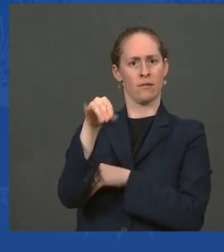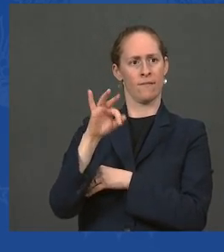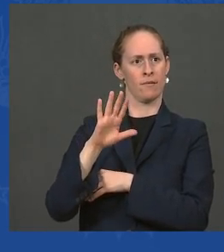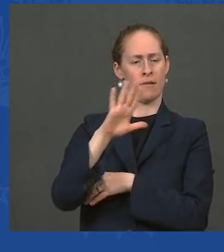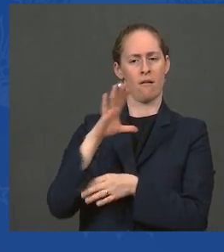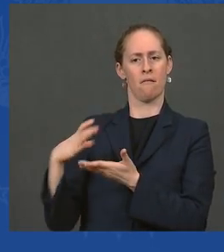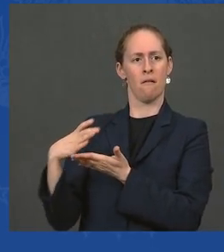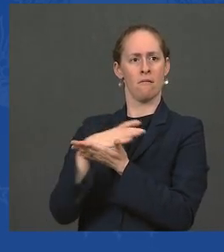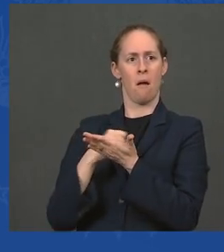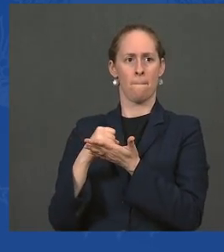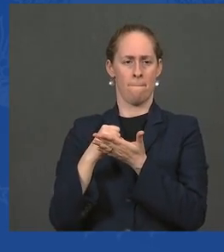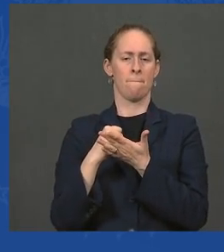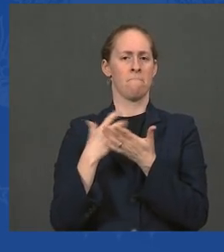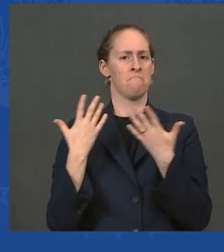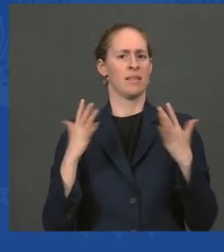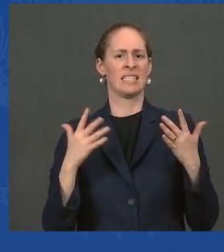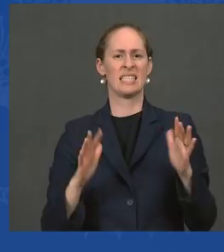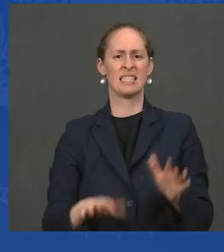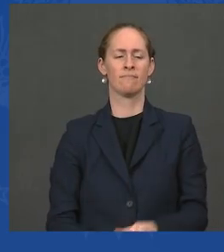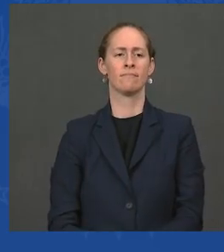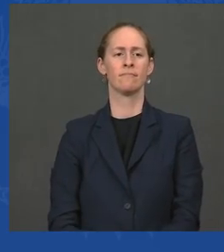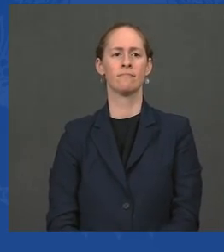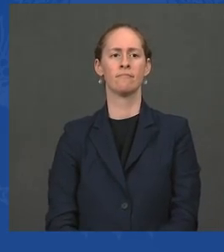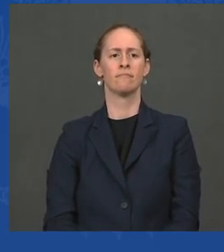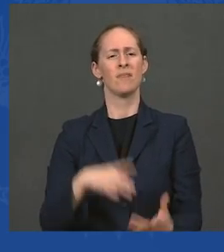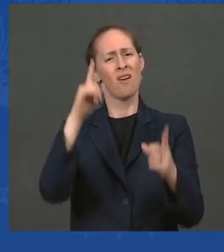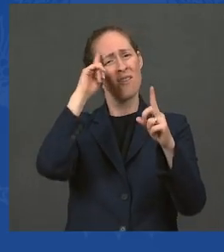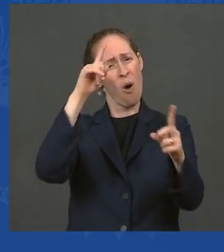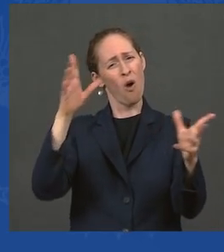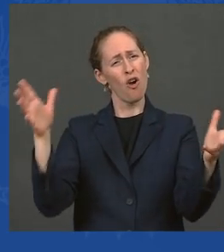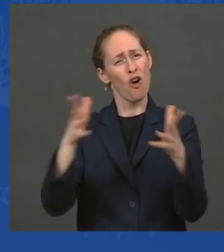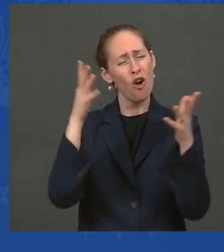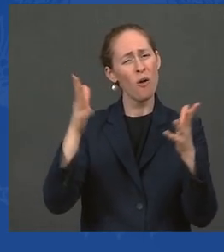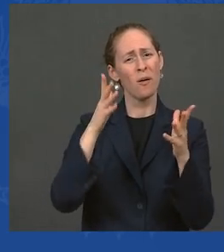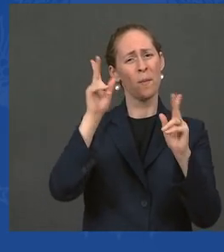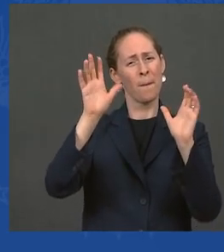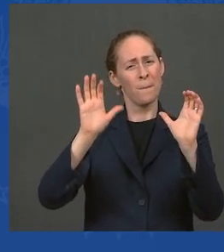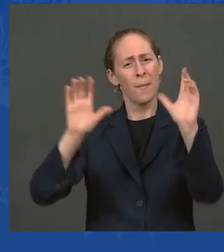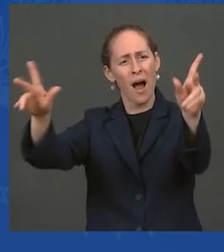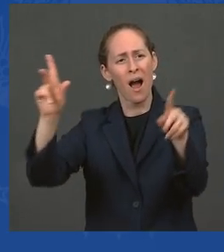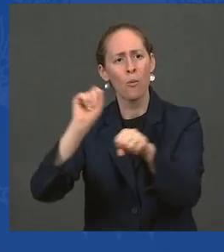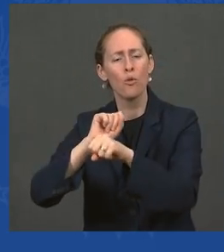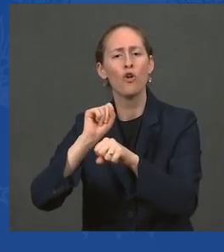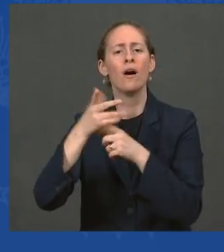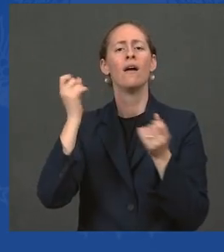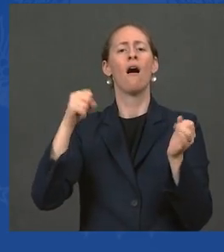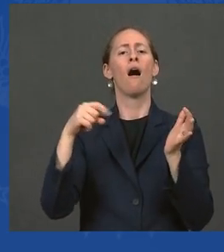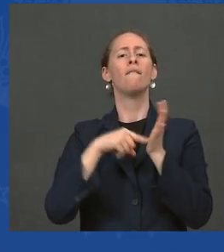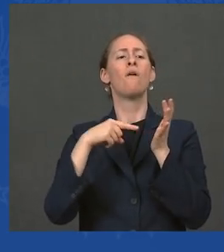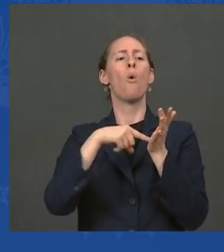It's going to help more people get back to work in a workforce and make ends meet. It's also going to extend the historic middle-class tax